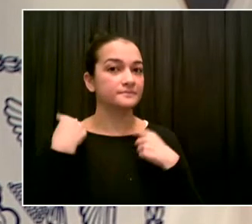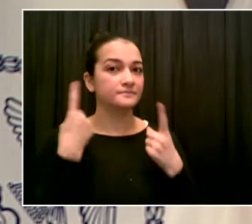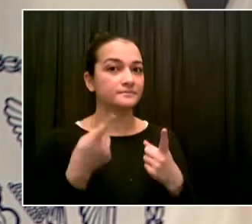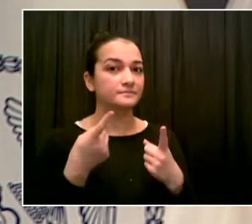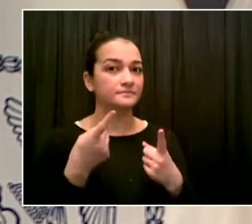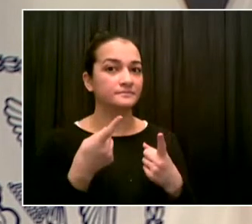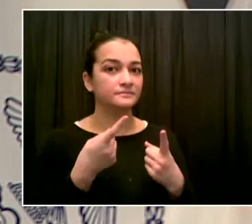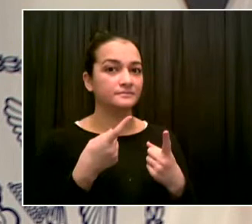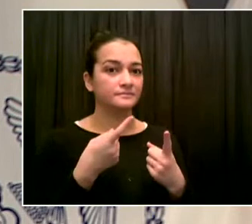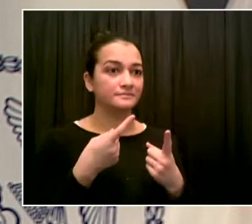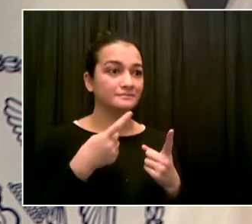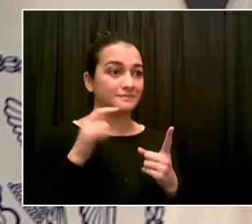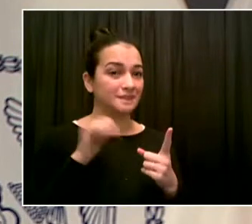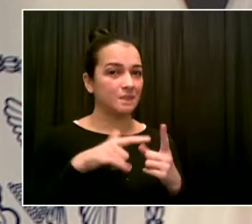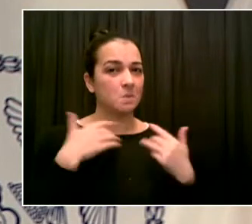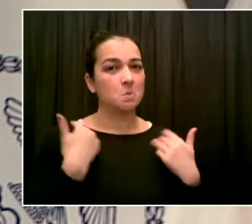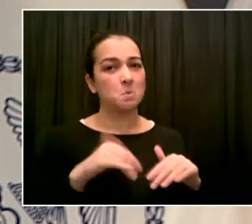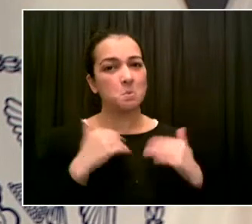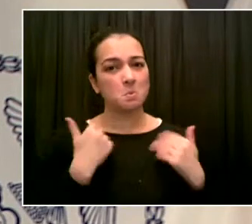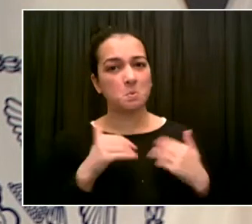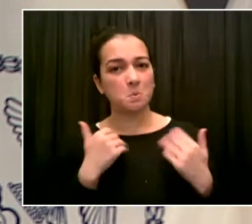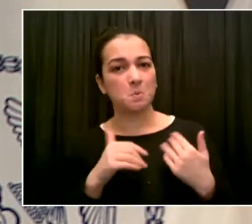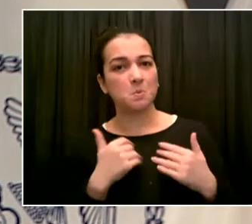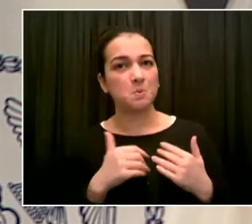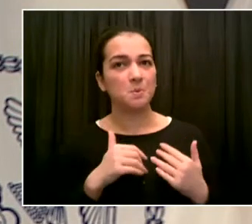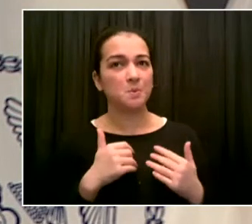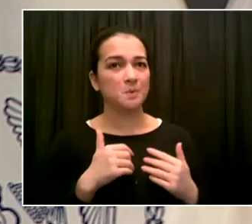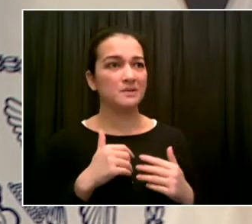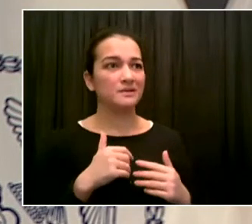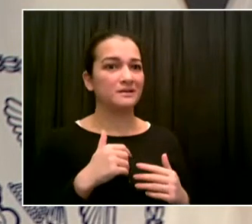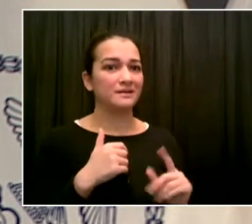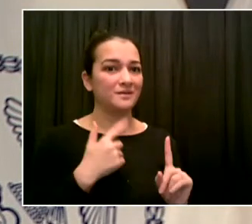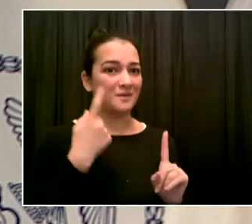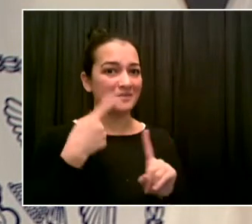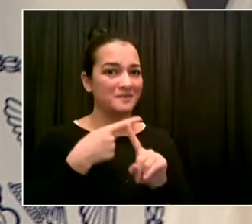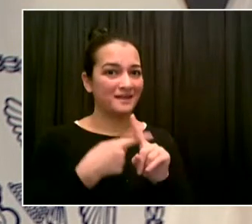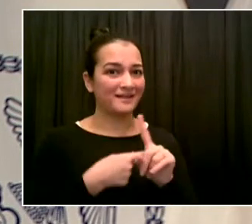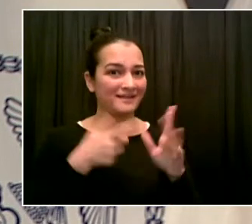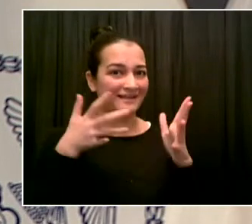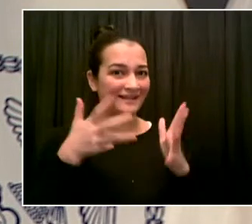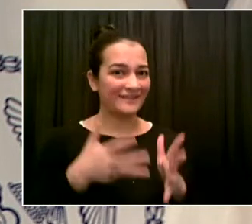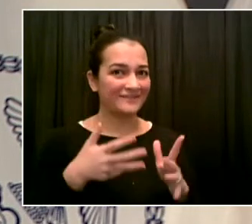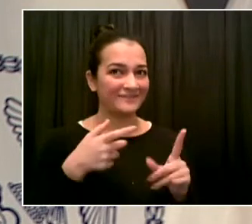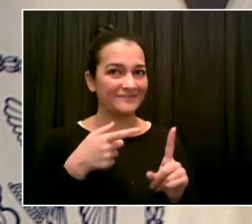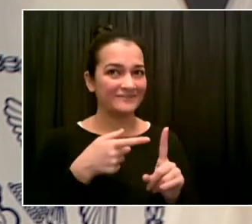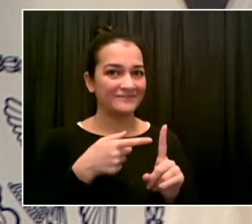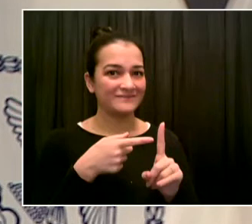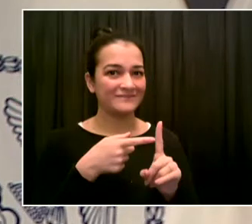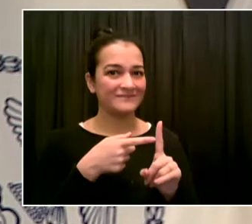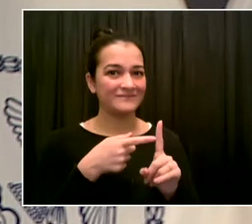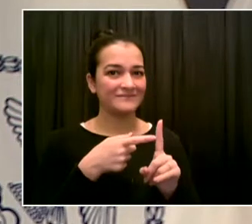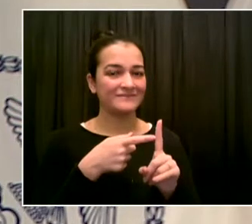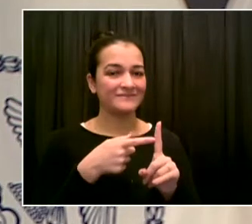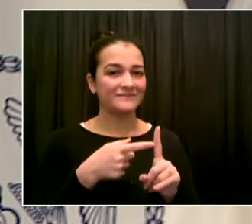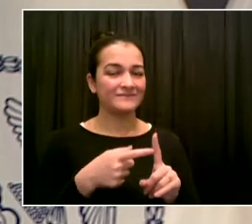EXPERIENCE OF